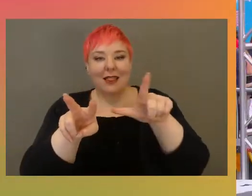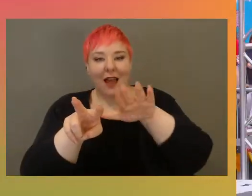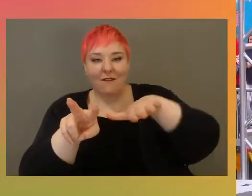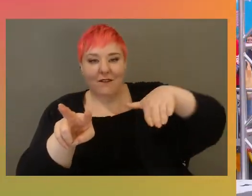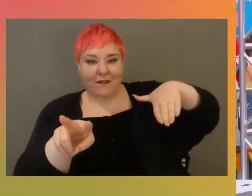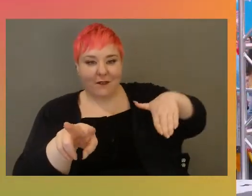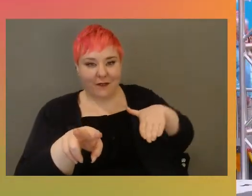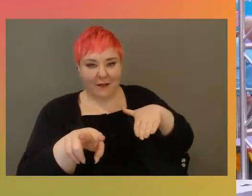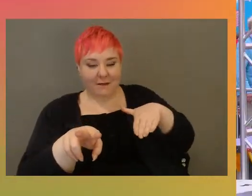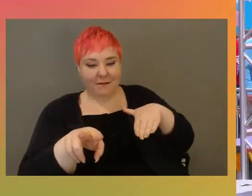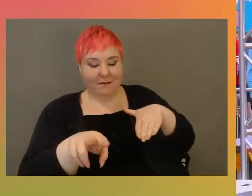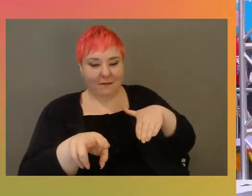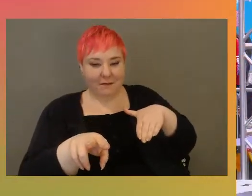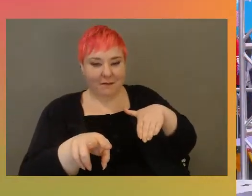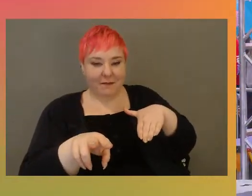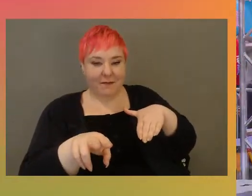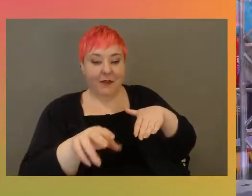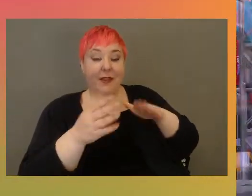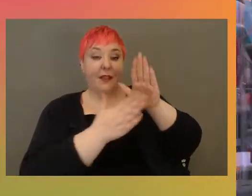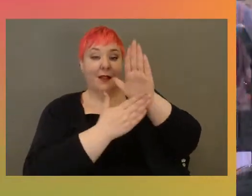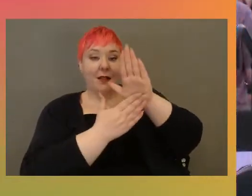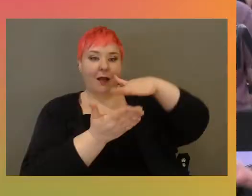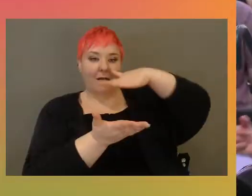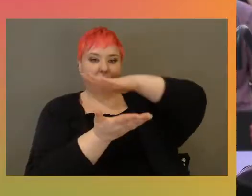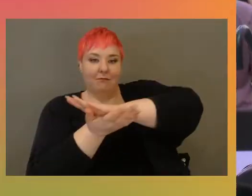FALL FORWARD.